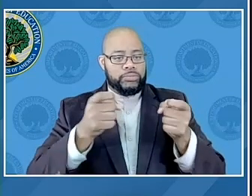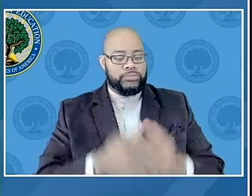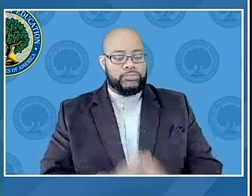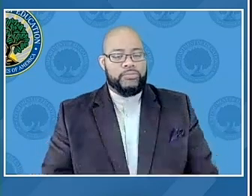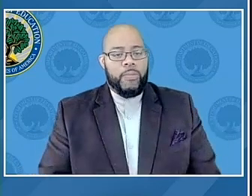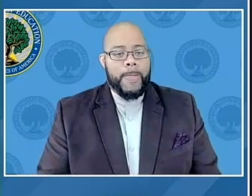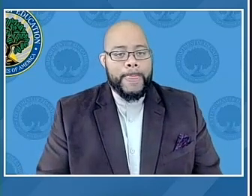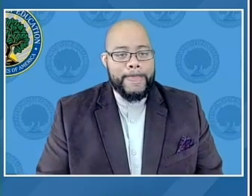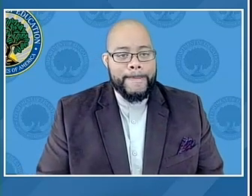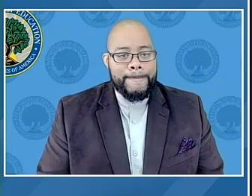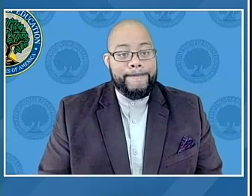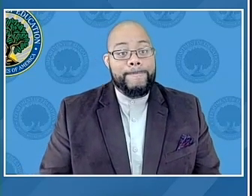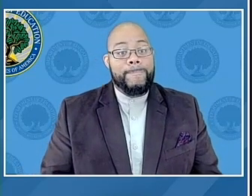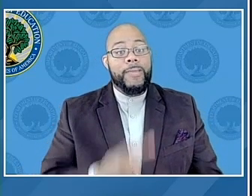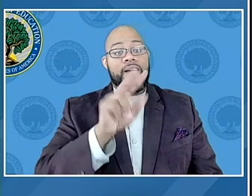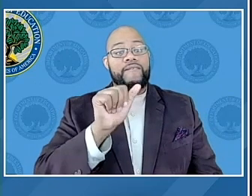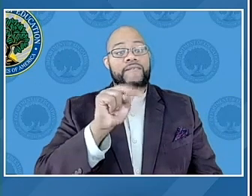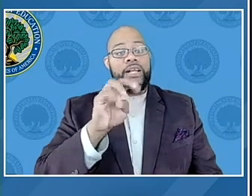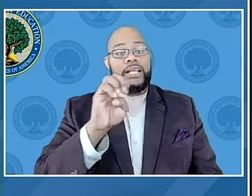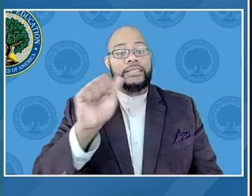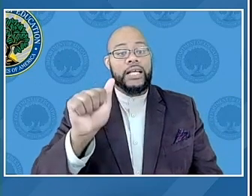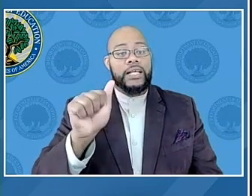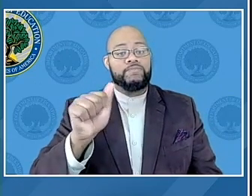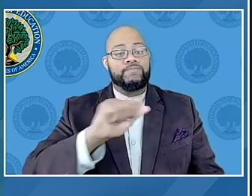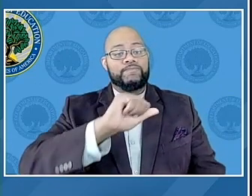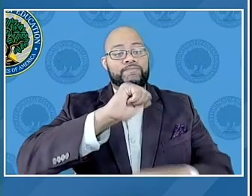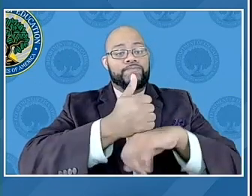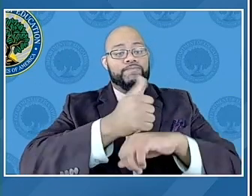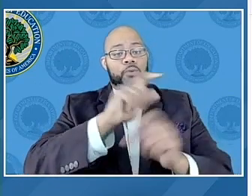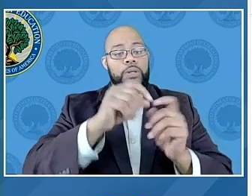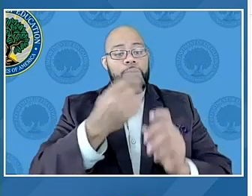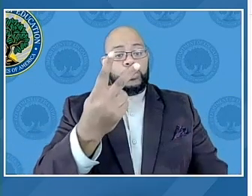Vanessa, would you put up question number two if you haven't already?